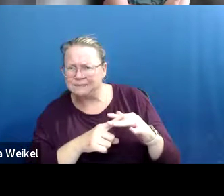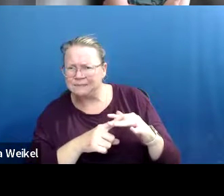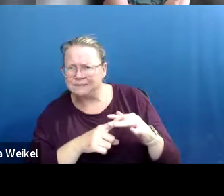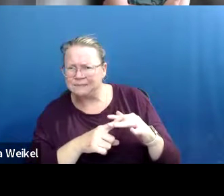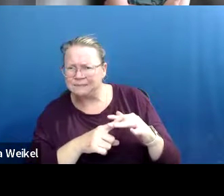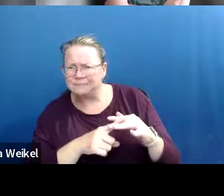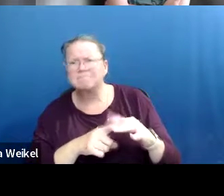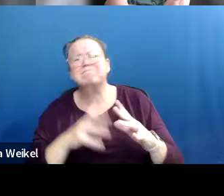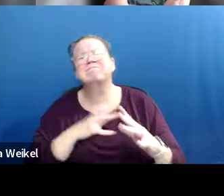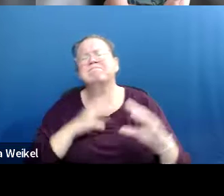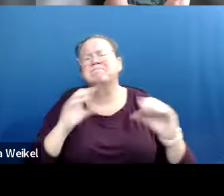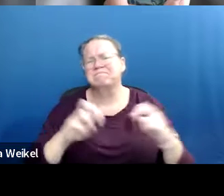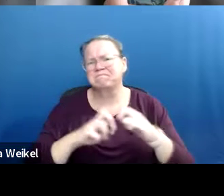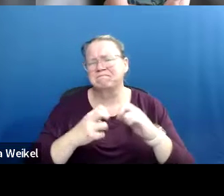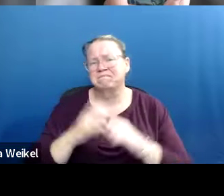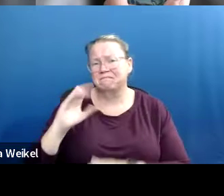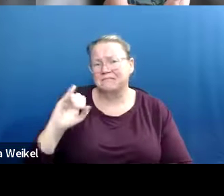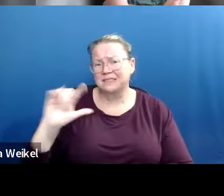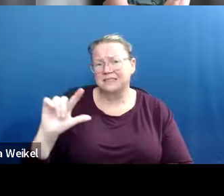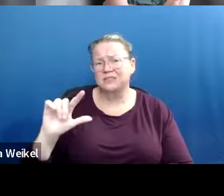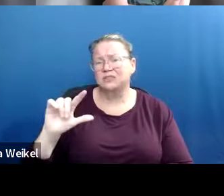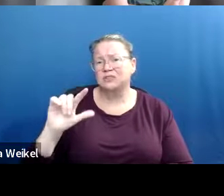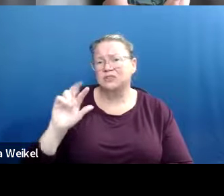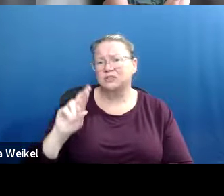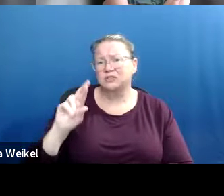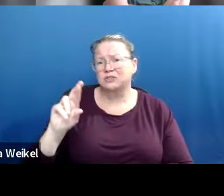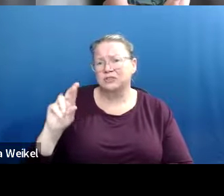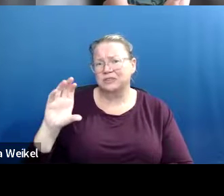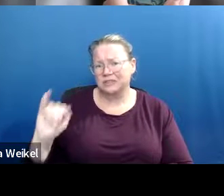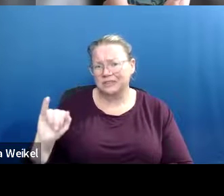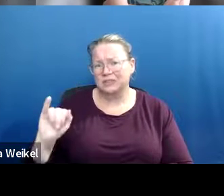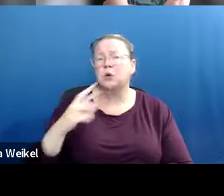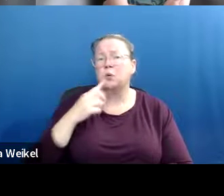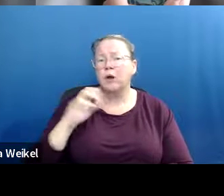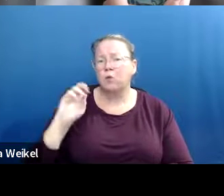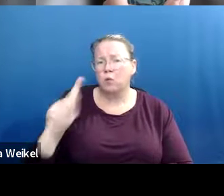Kayla Robertson: No worries. Our sill is r-r-ci! Red rock center for independence.